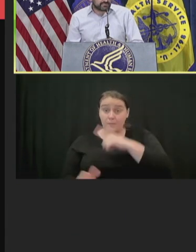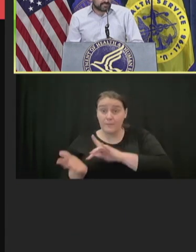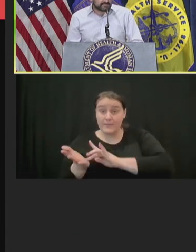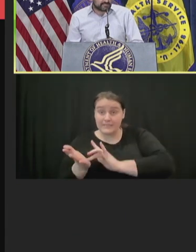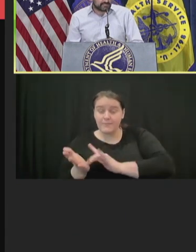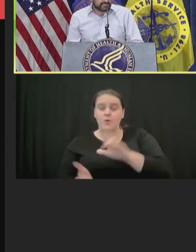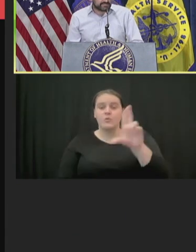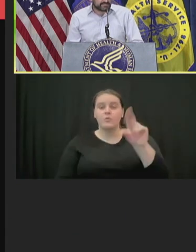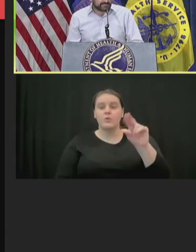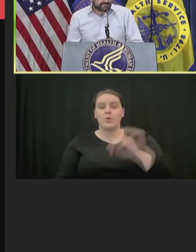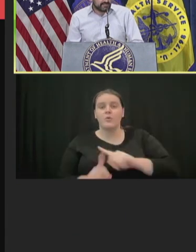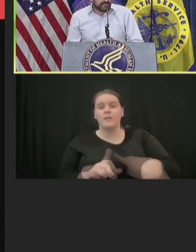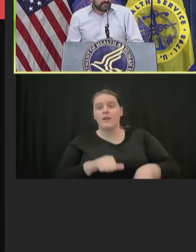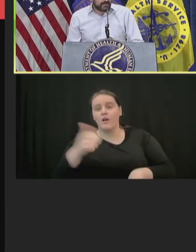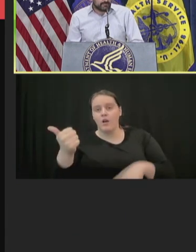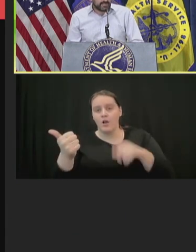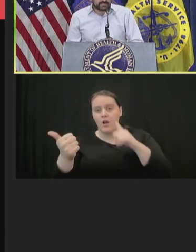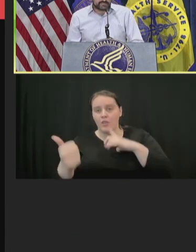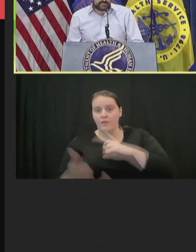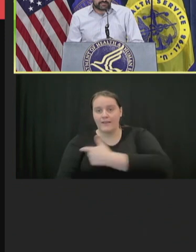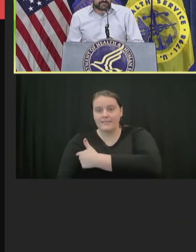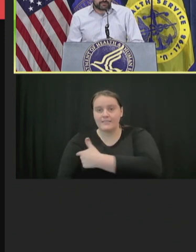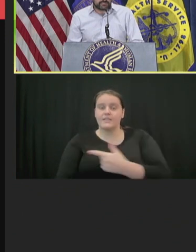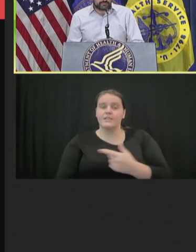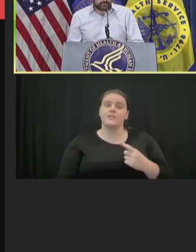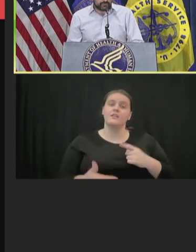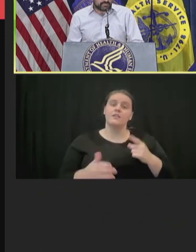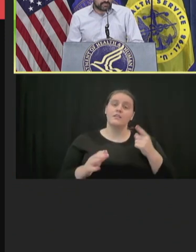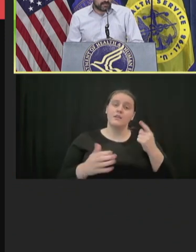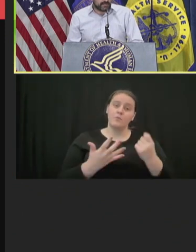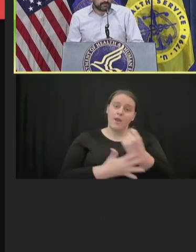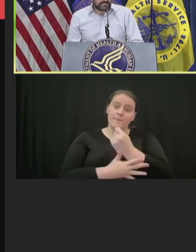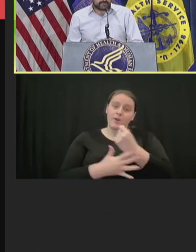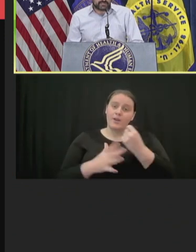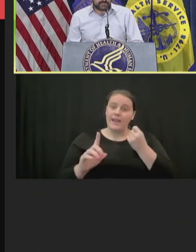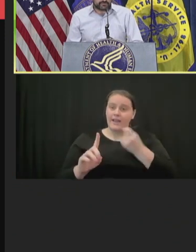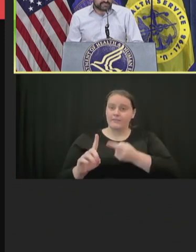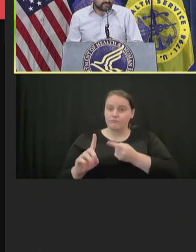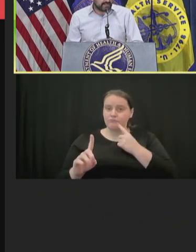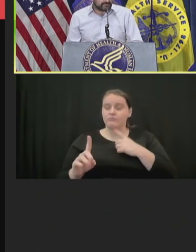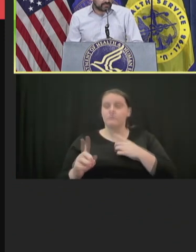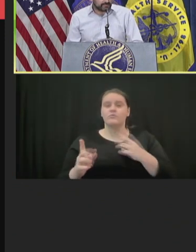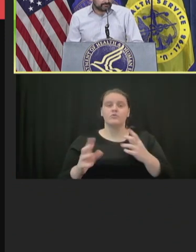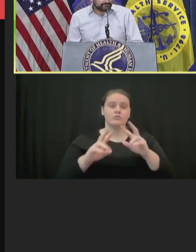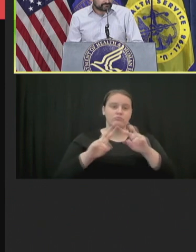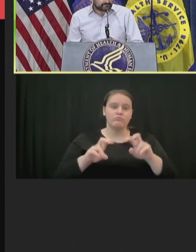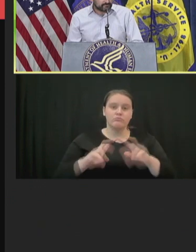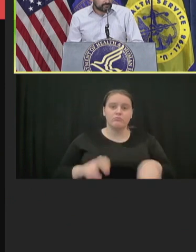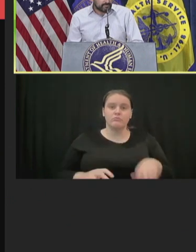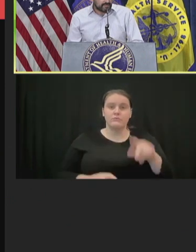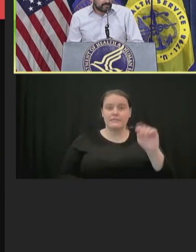TB disease. And this study is currently enrolling in three countries in Africa.